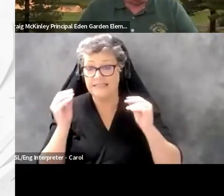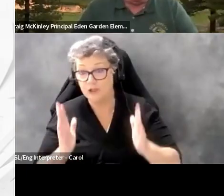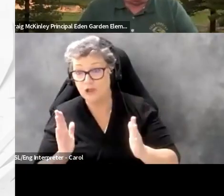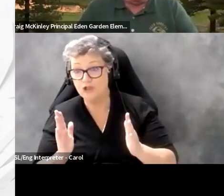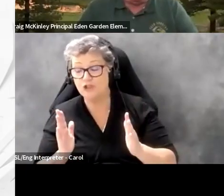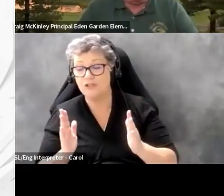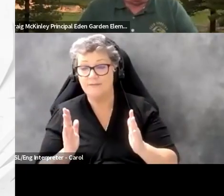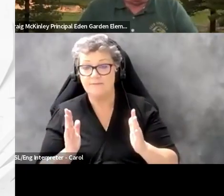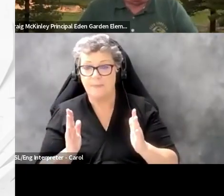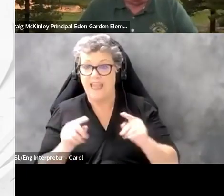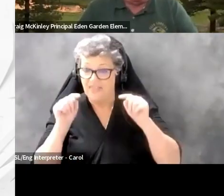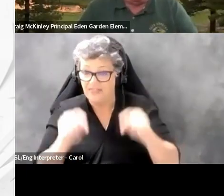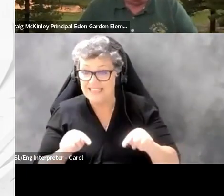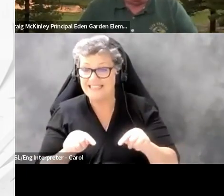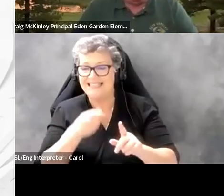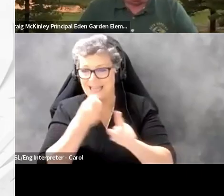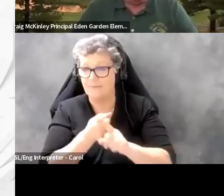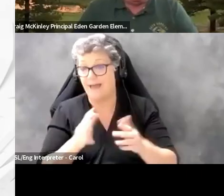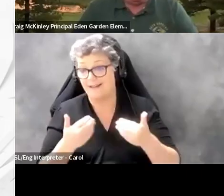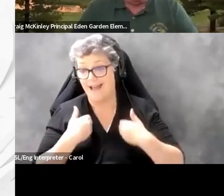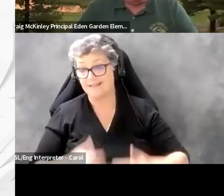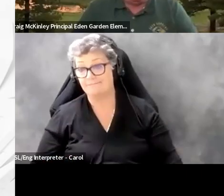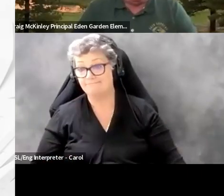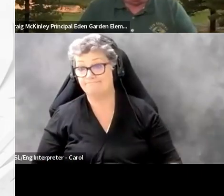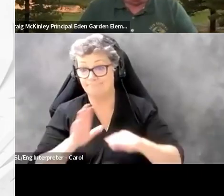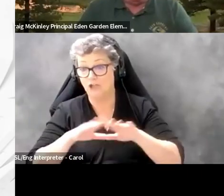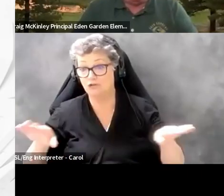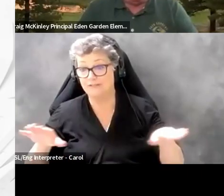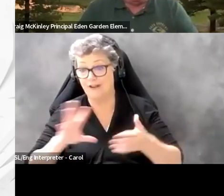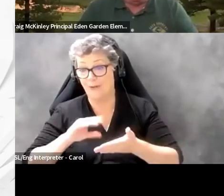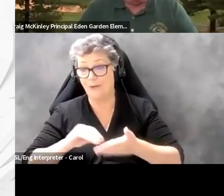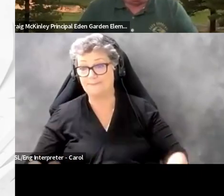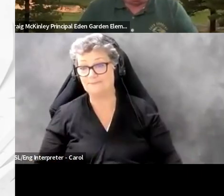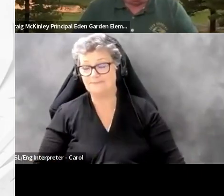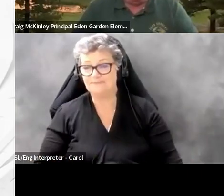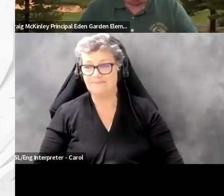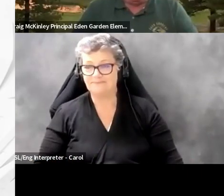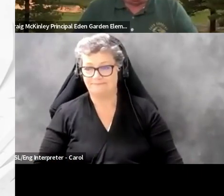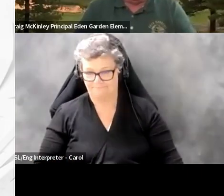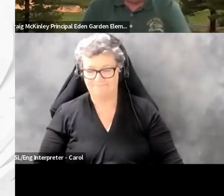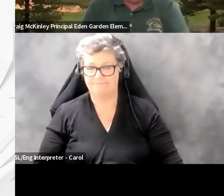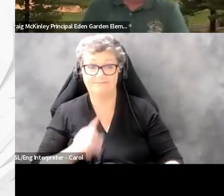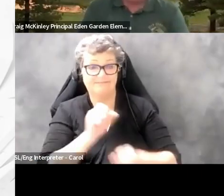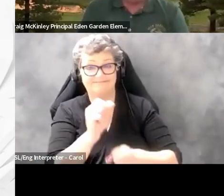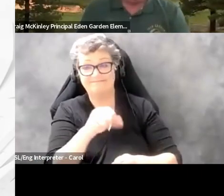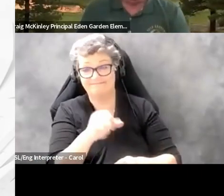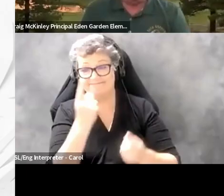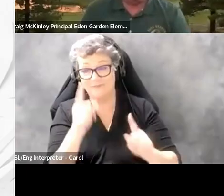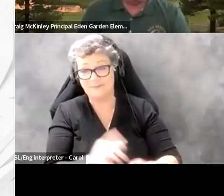that this is the kind of impact it can have. Lillie Moffett: Yeah absolutely. All right we'll